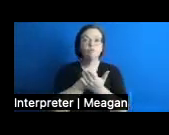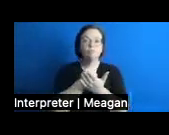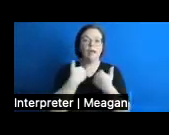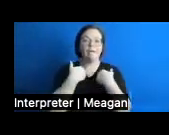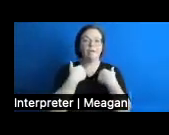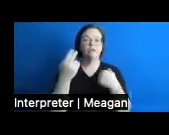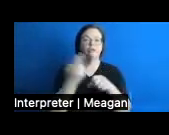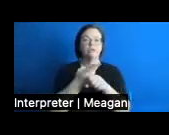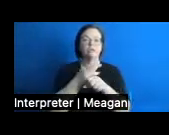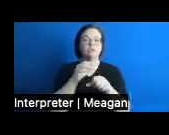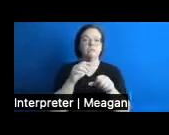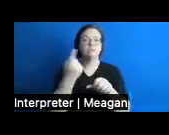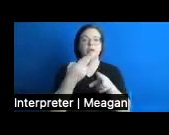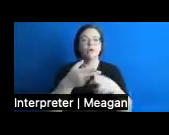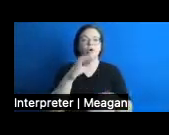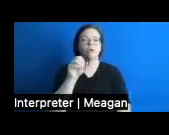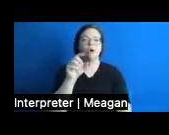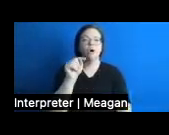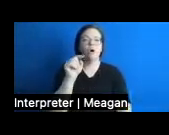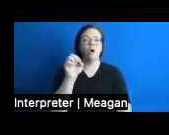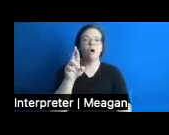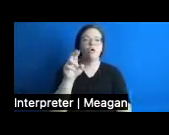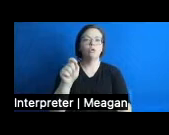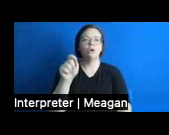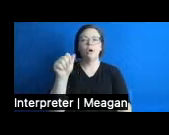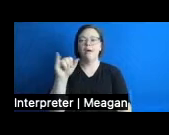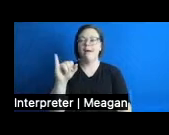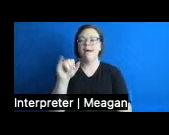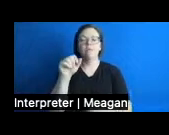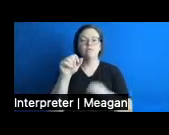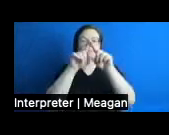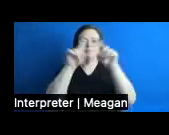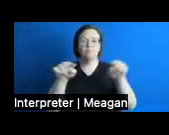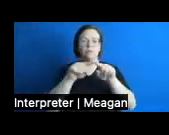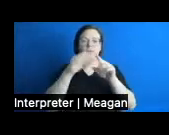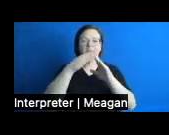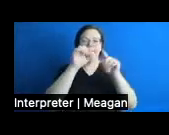called otter A.I., which you can be able to access at the top for transcription as well.